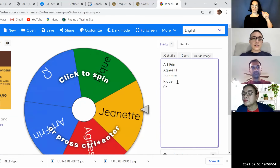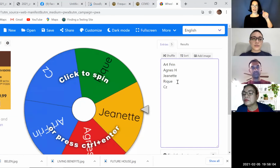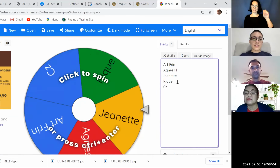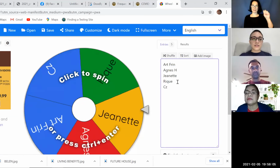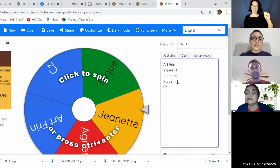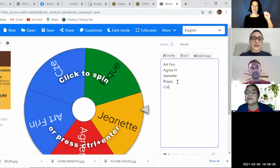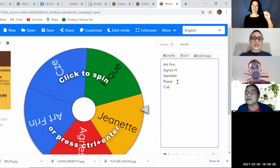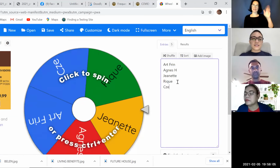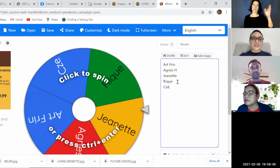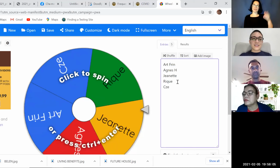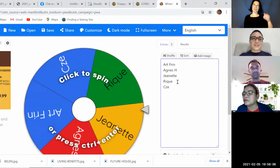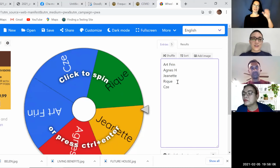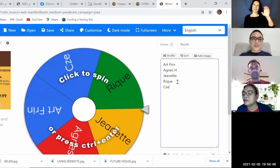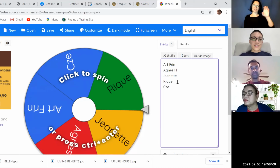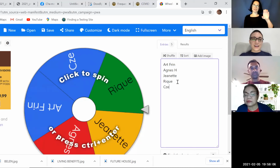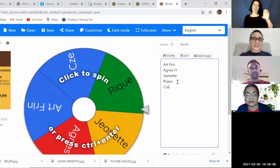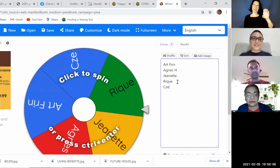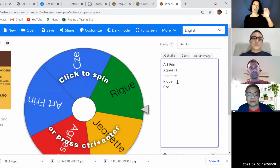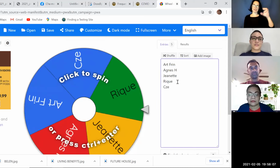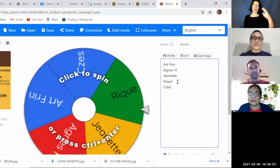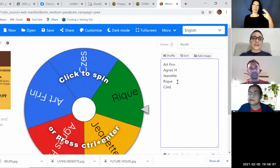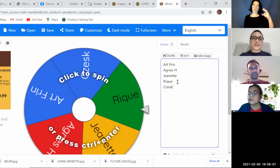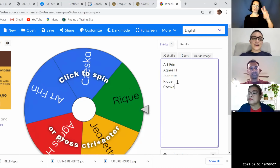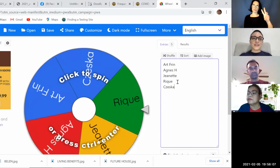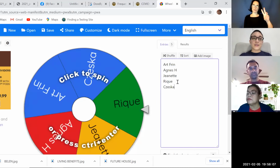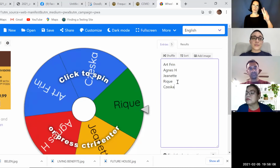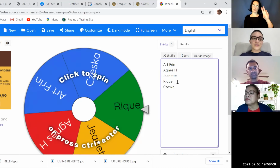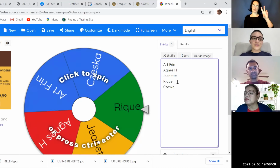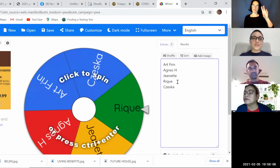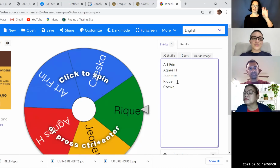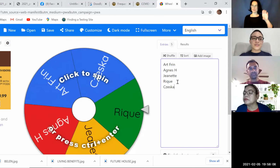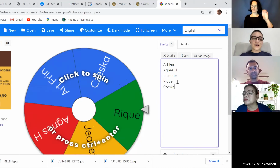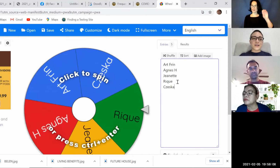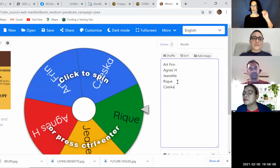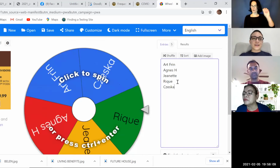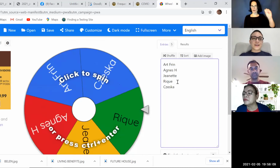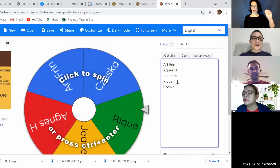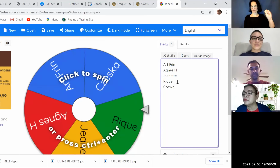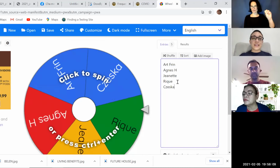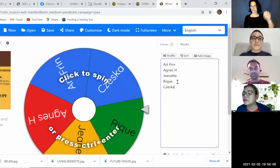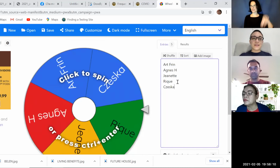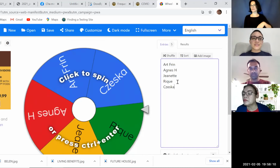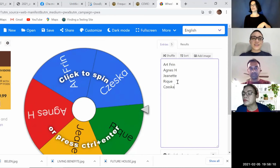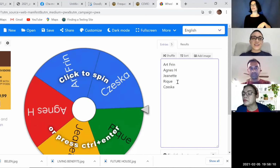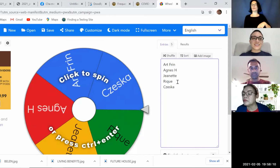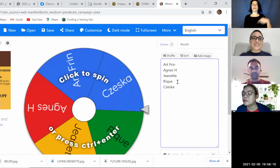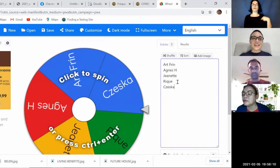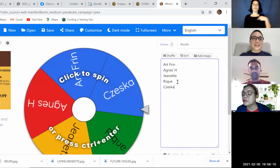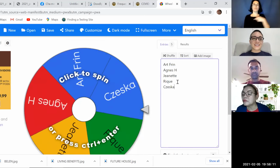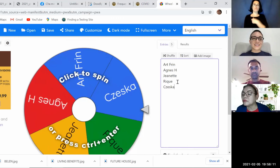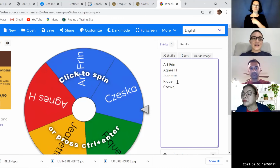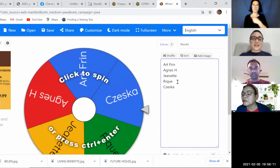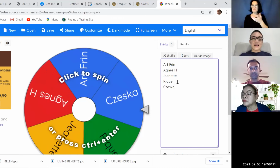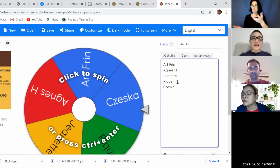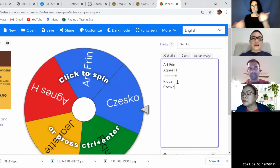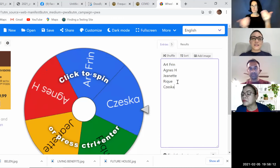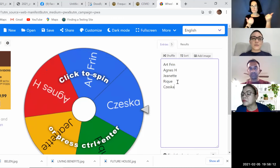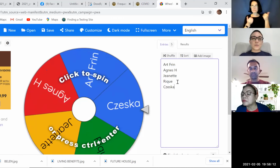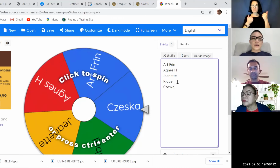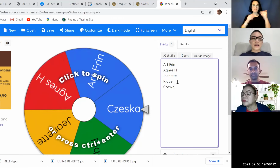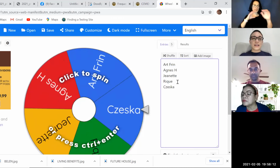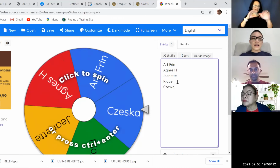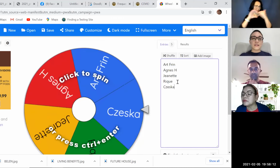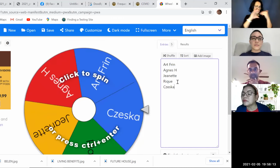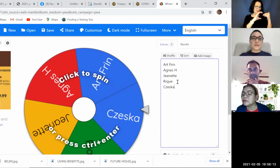We’re very open to emails, calls, texts.